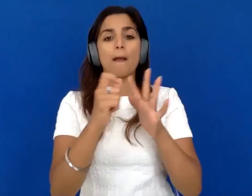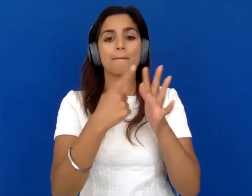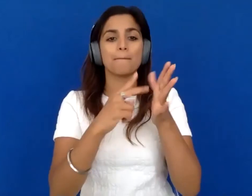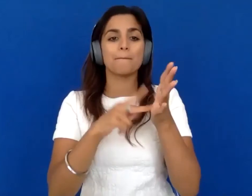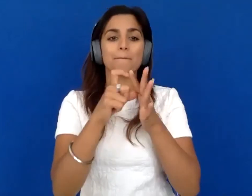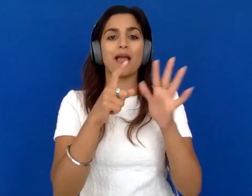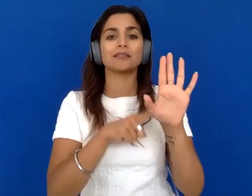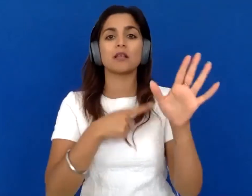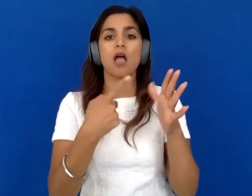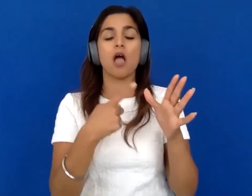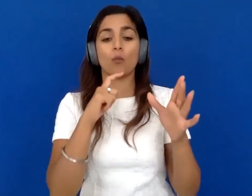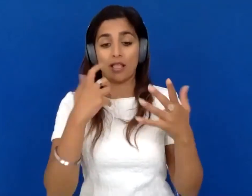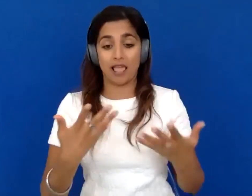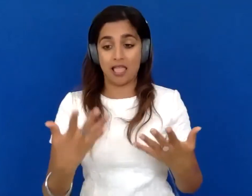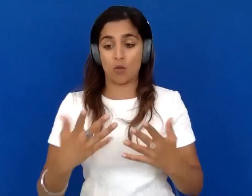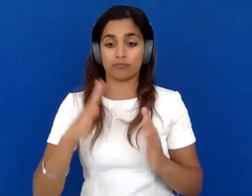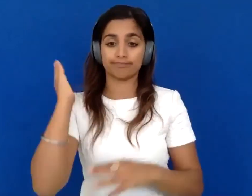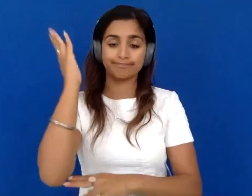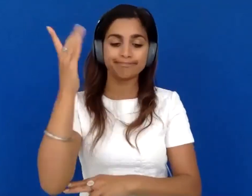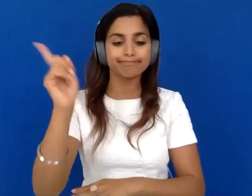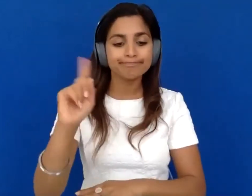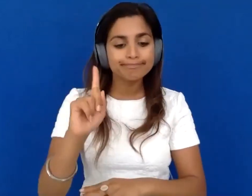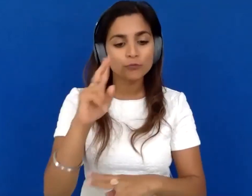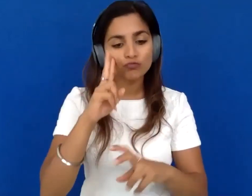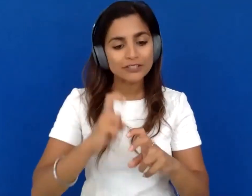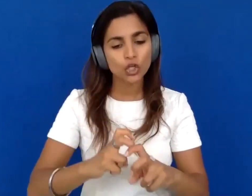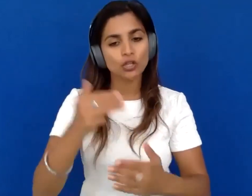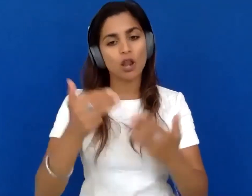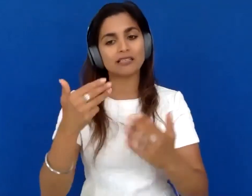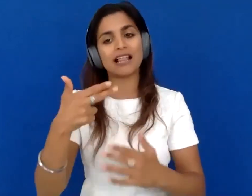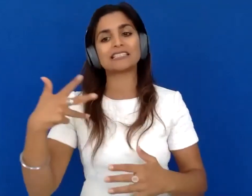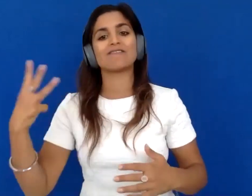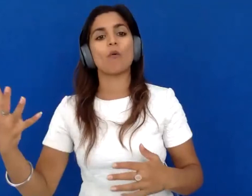medical research on the 1984 Bhopal gas tragedy